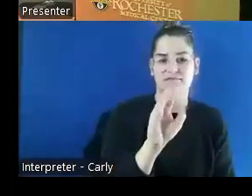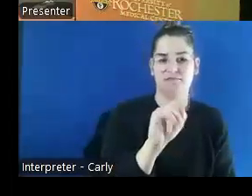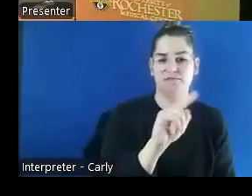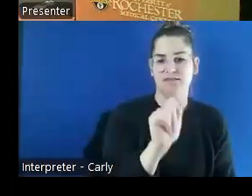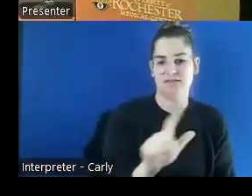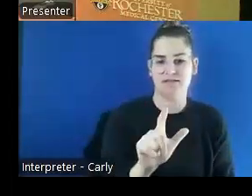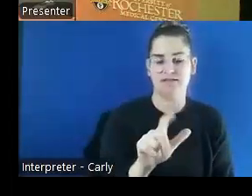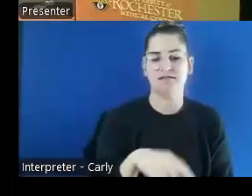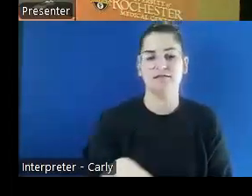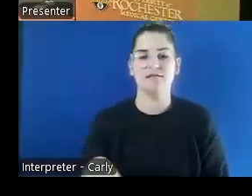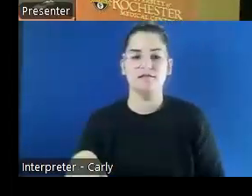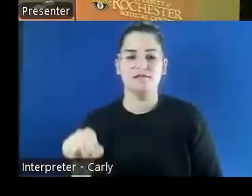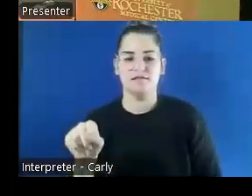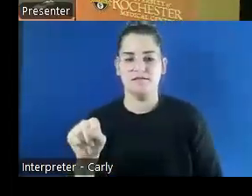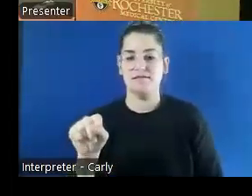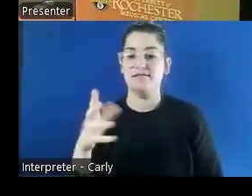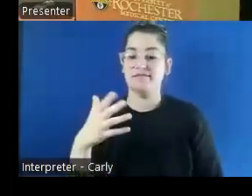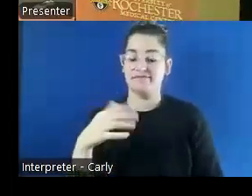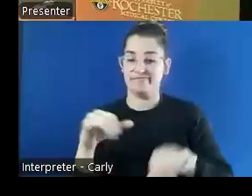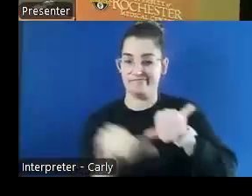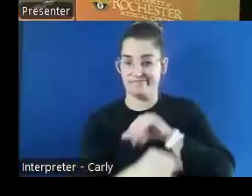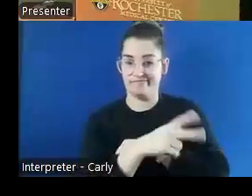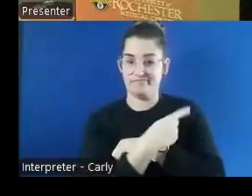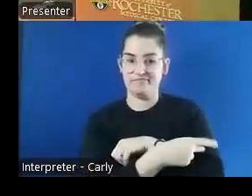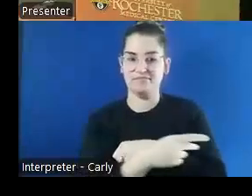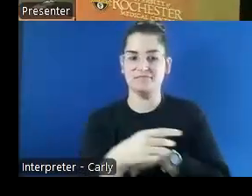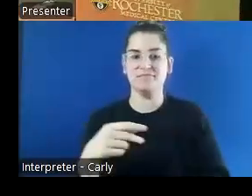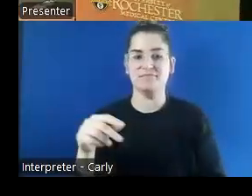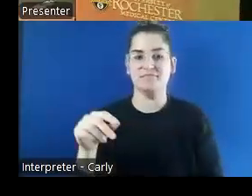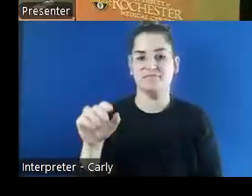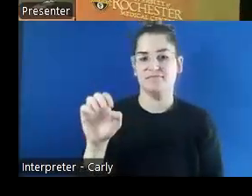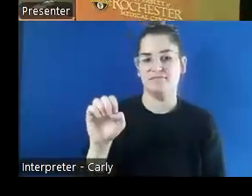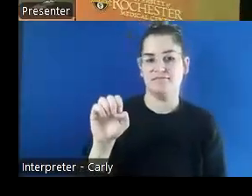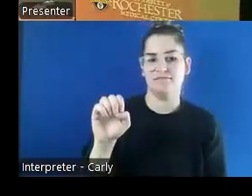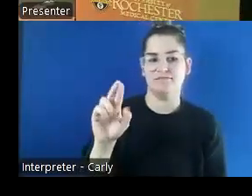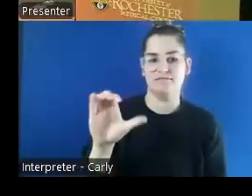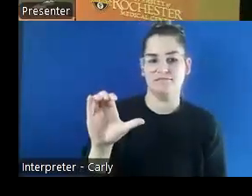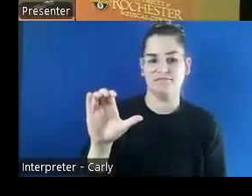the medical director together with my assistant medical director Eric boobita for unit 19200 and